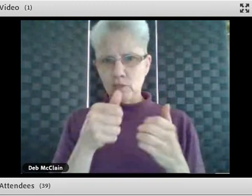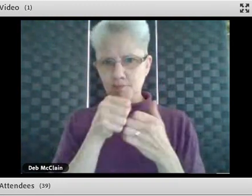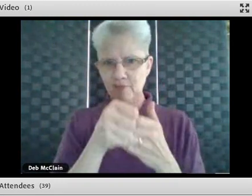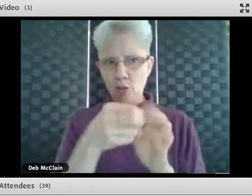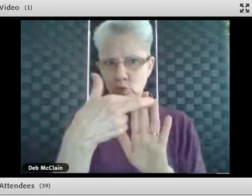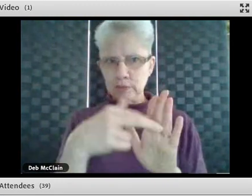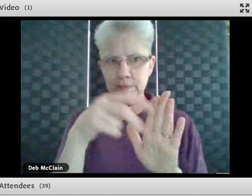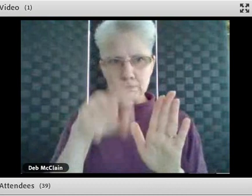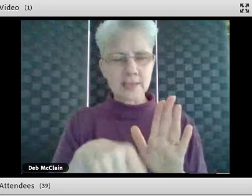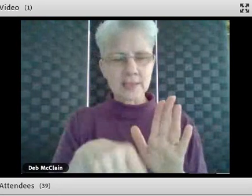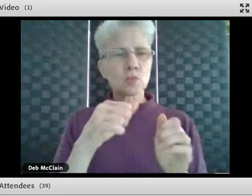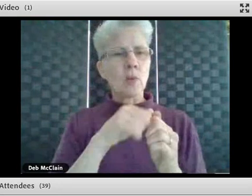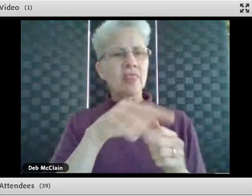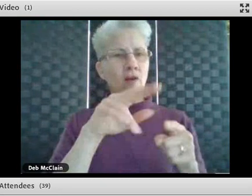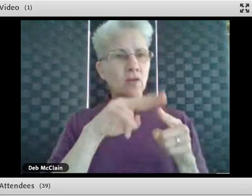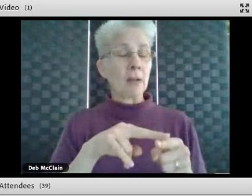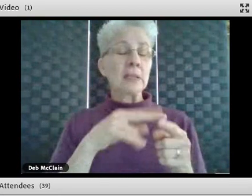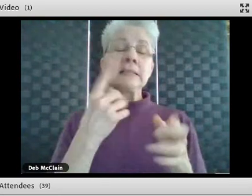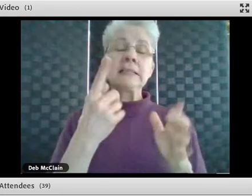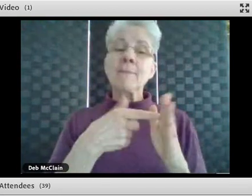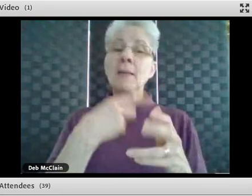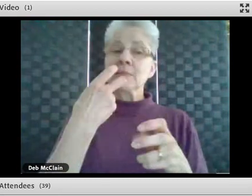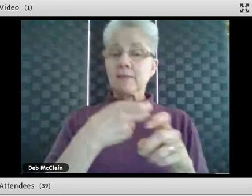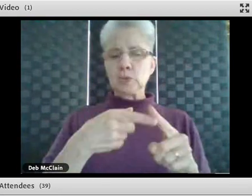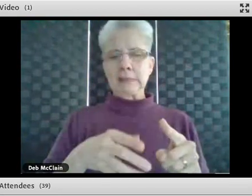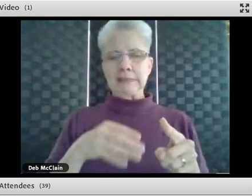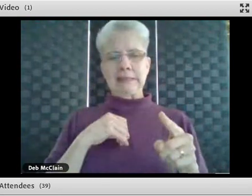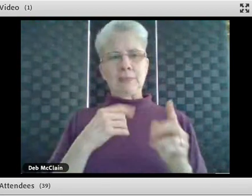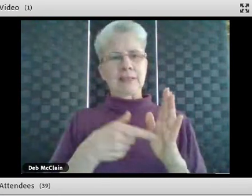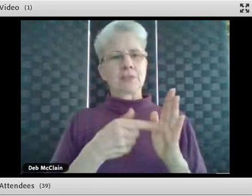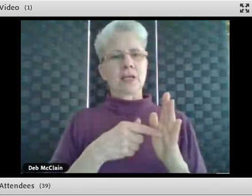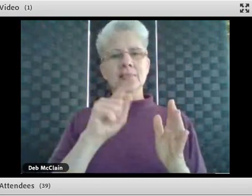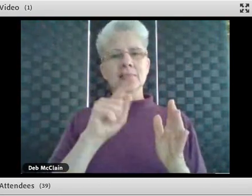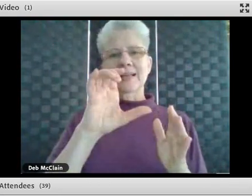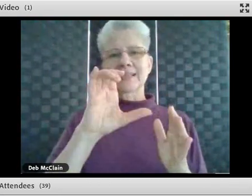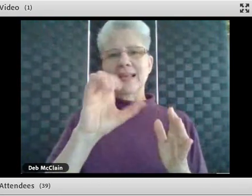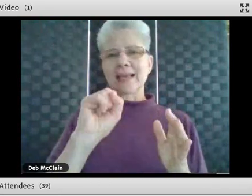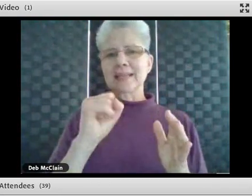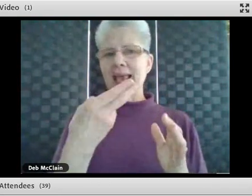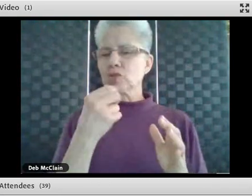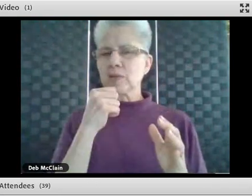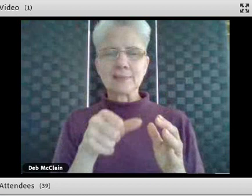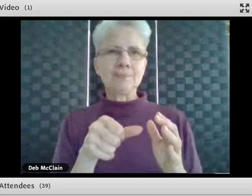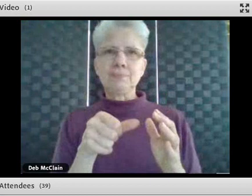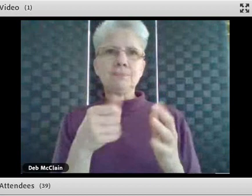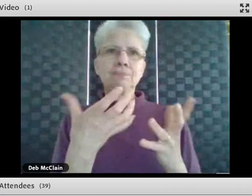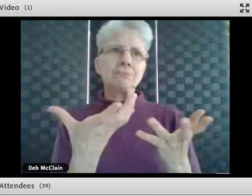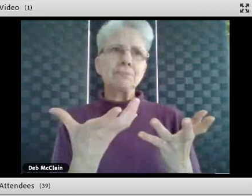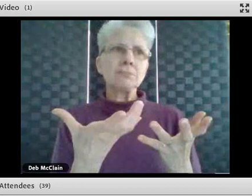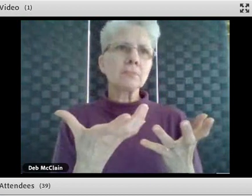So it may be difficult at times to accept that, because sometimes LCSH does not use the terminology